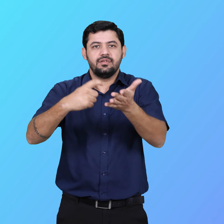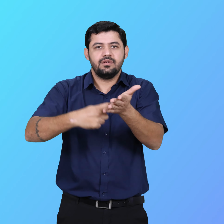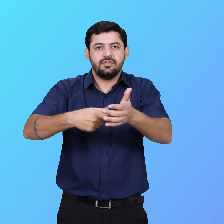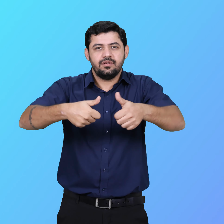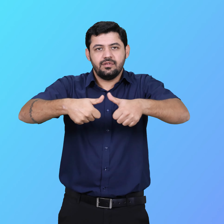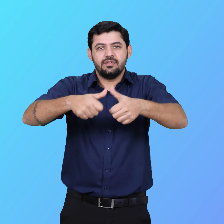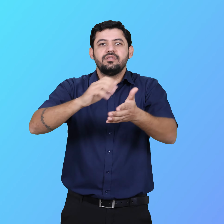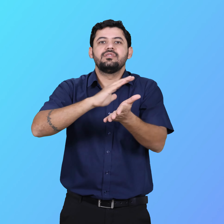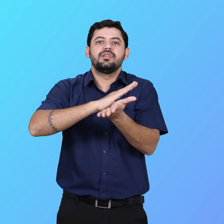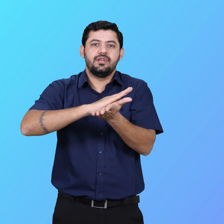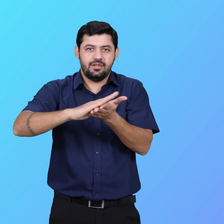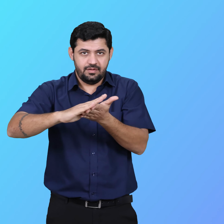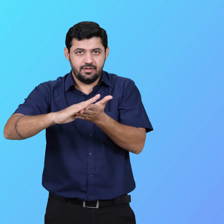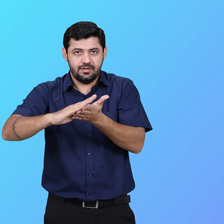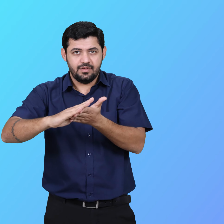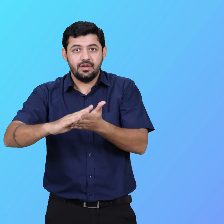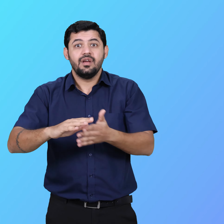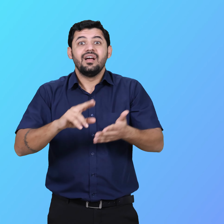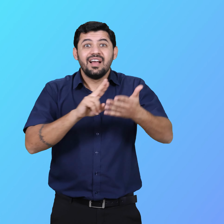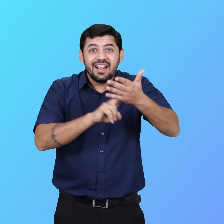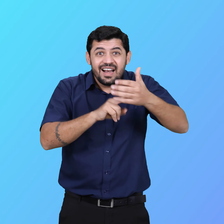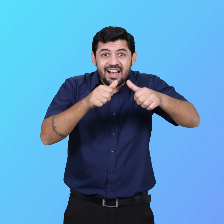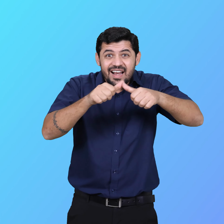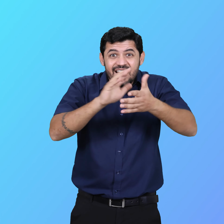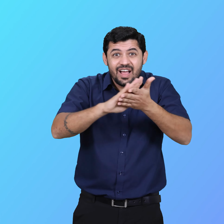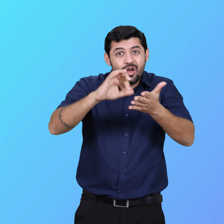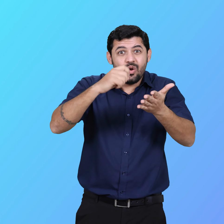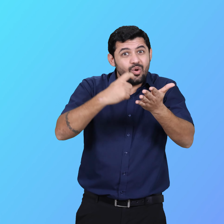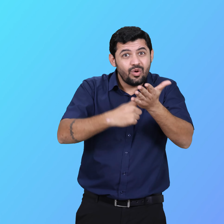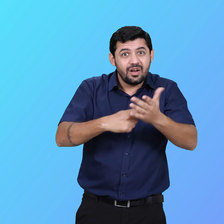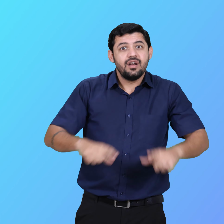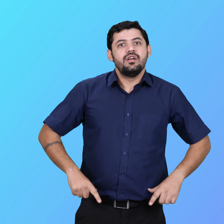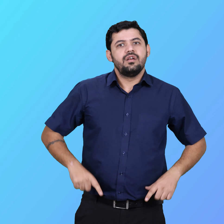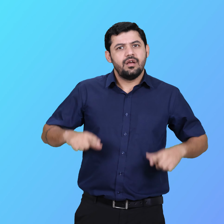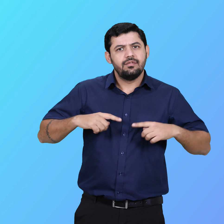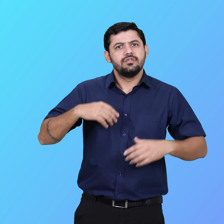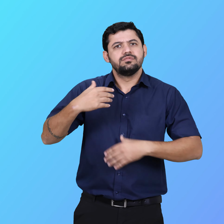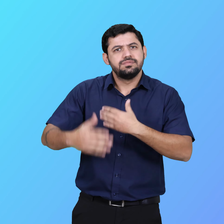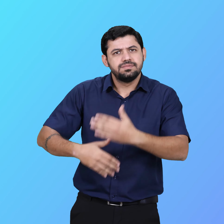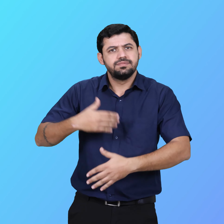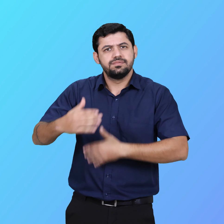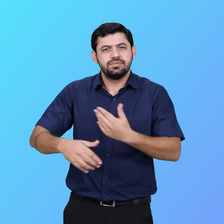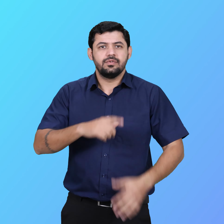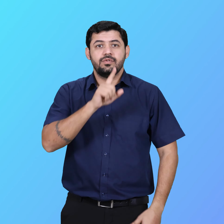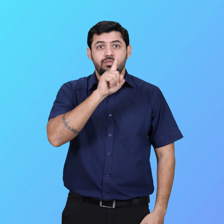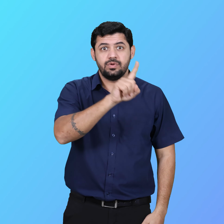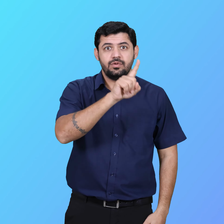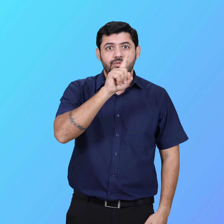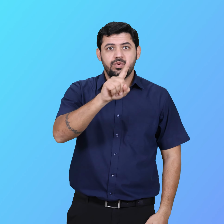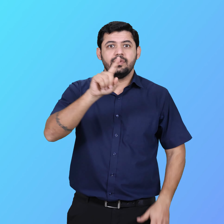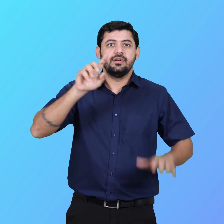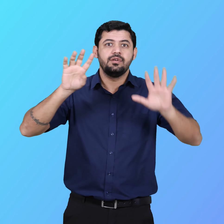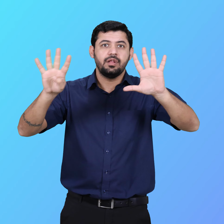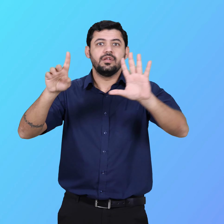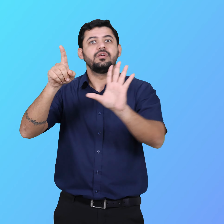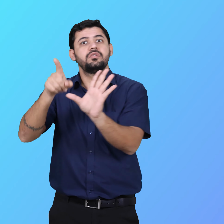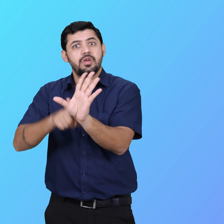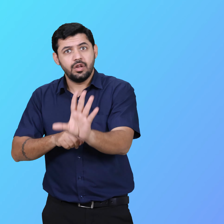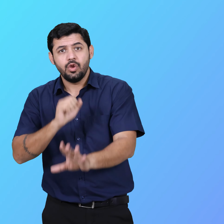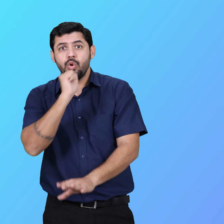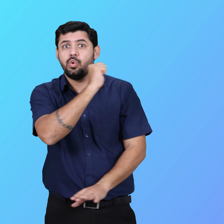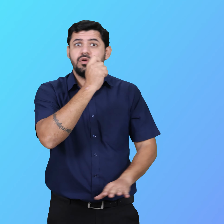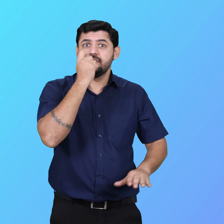After that, Nahor lived 119 years. During that time, he had other sons and daughters.